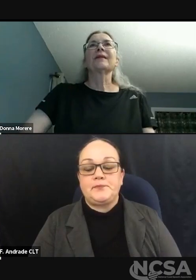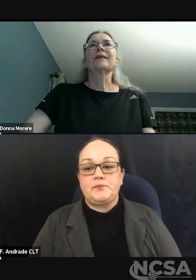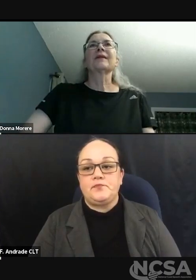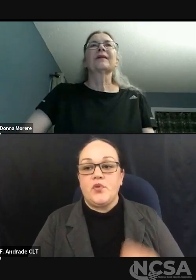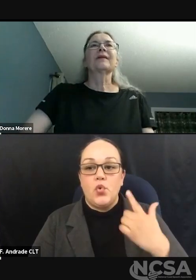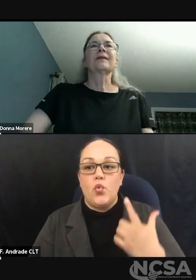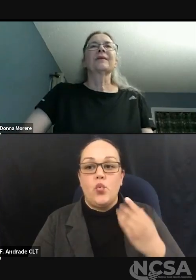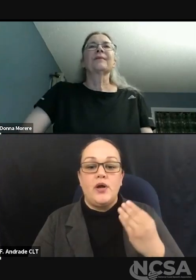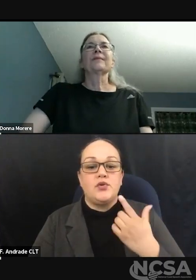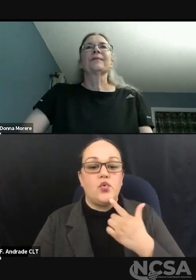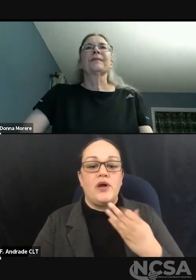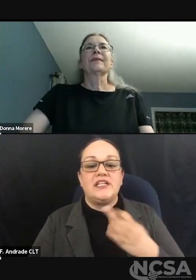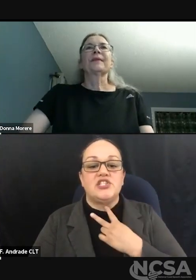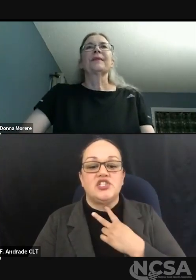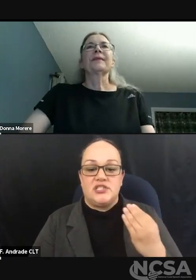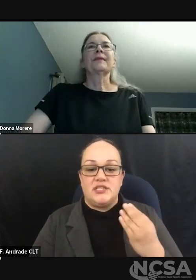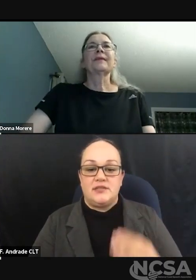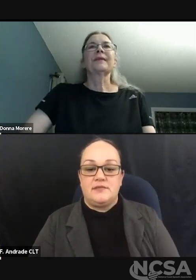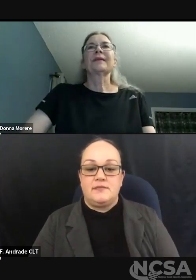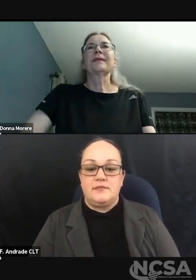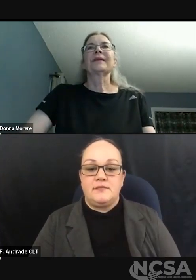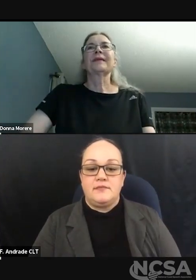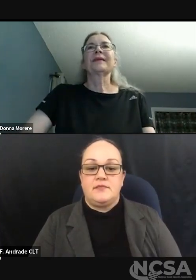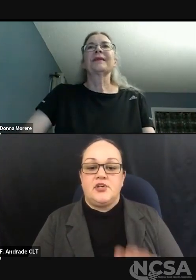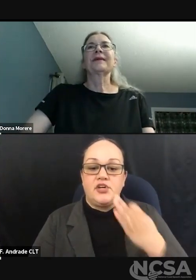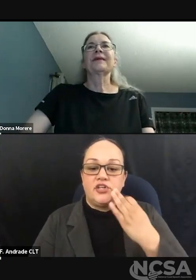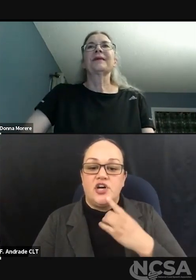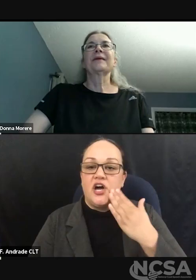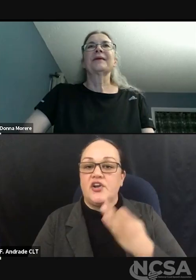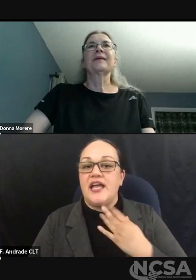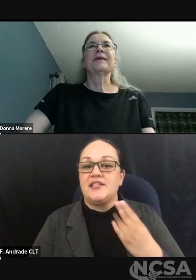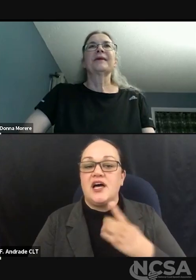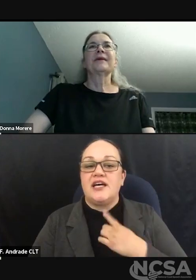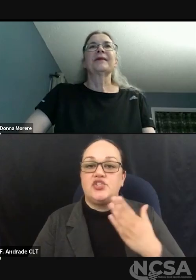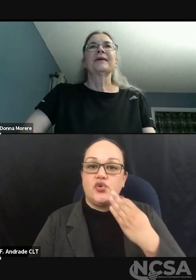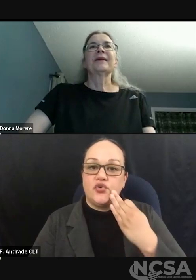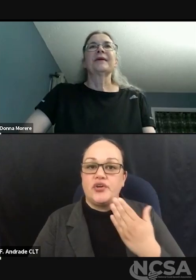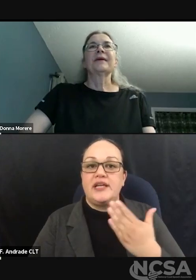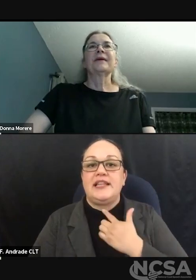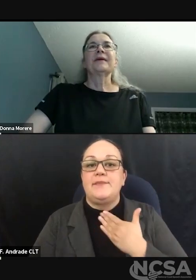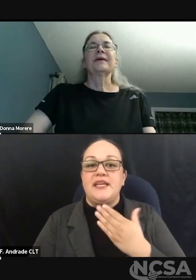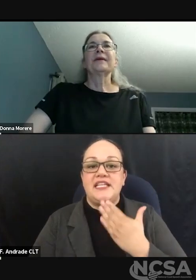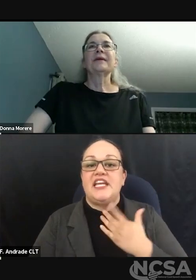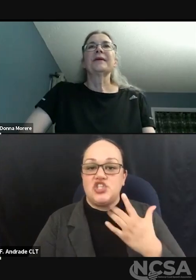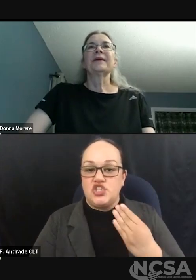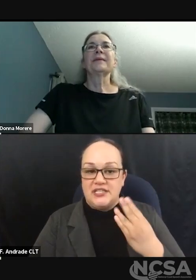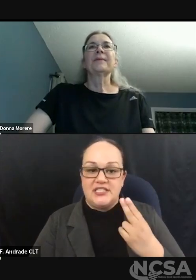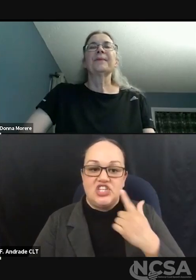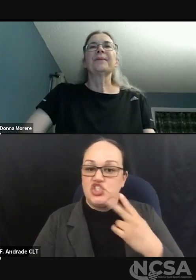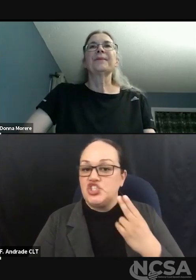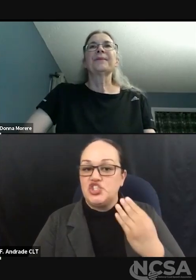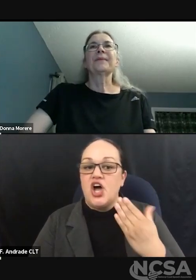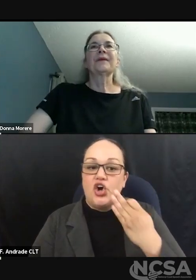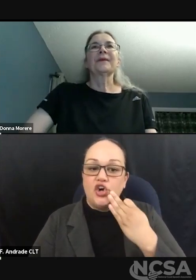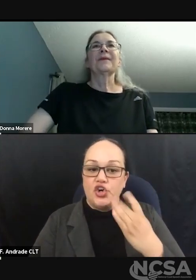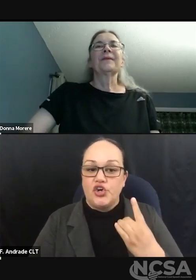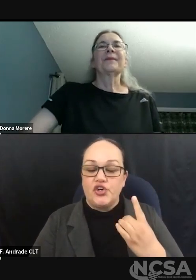one question: her daughter has auditory limitations and she's not heard, not